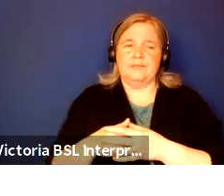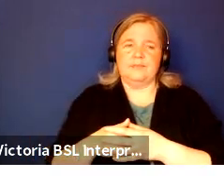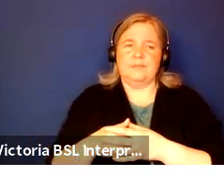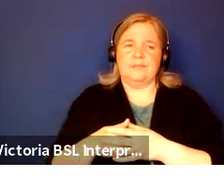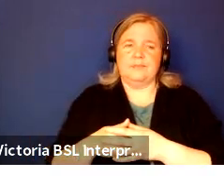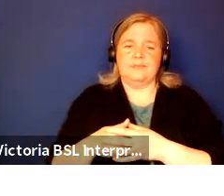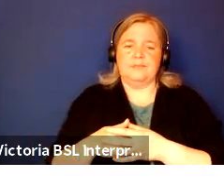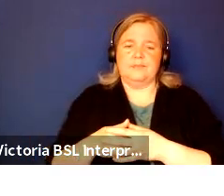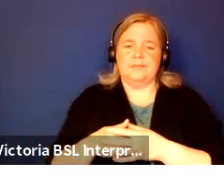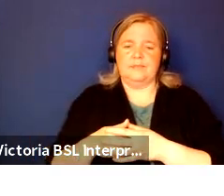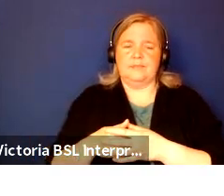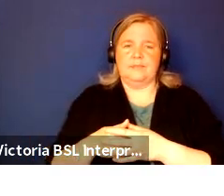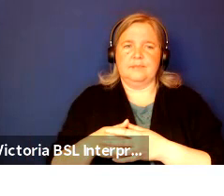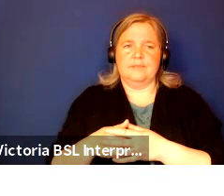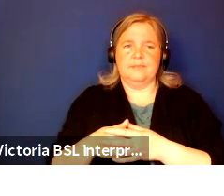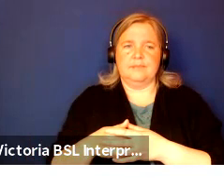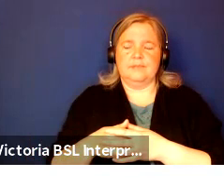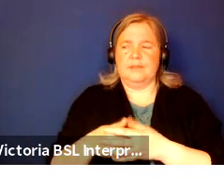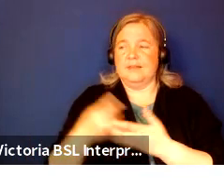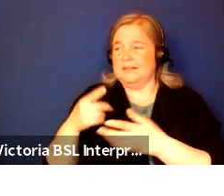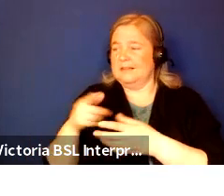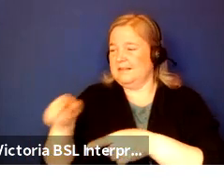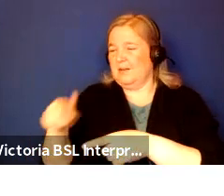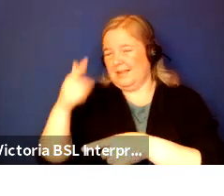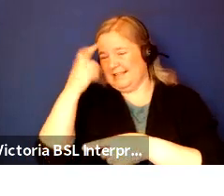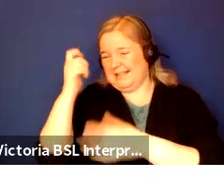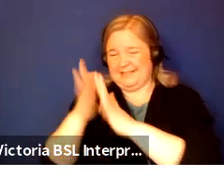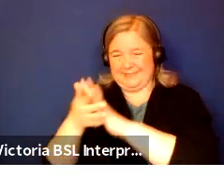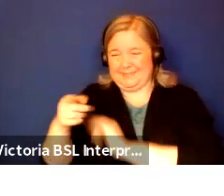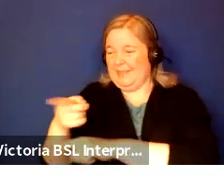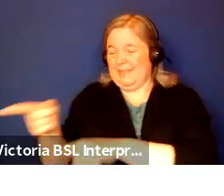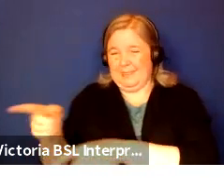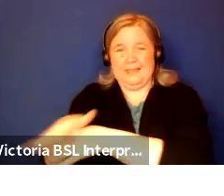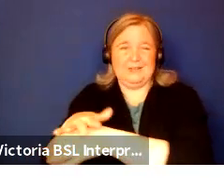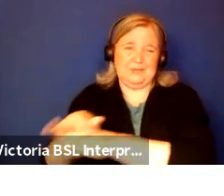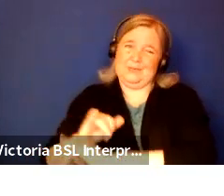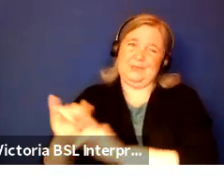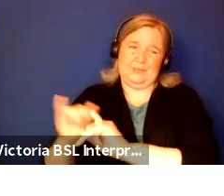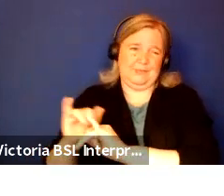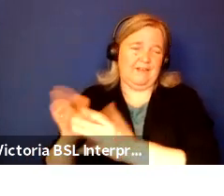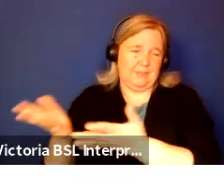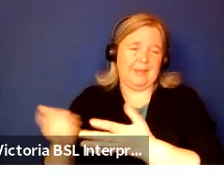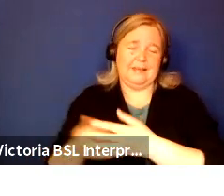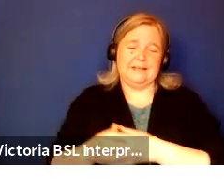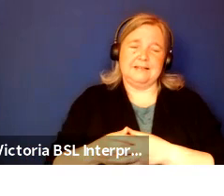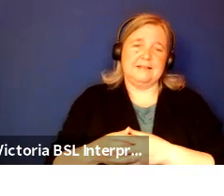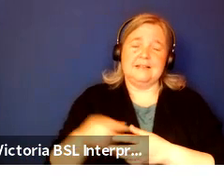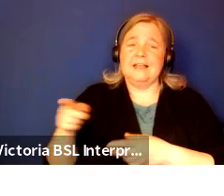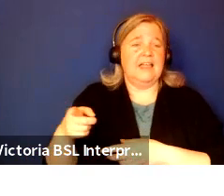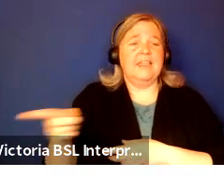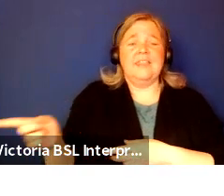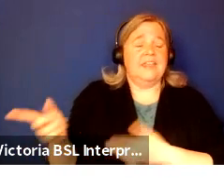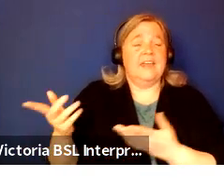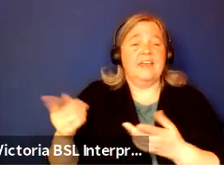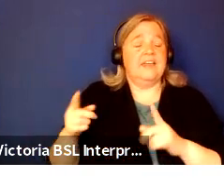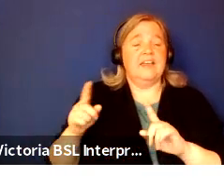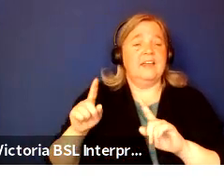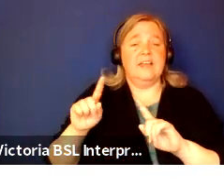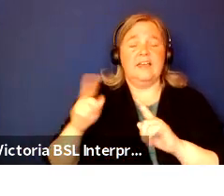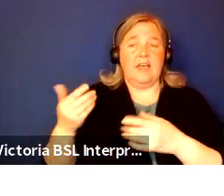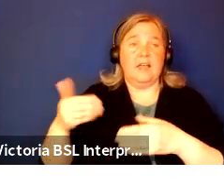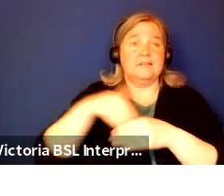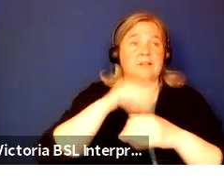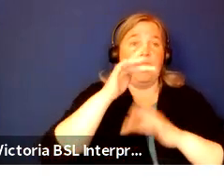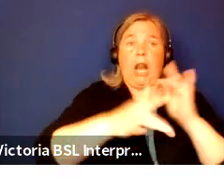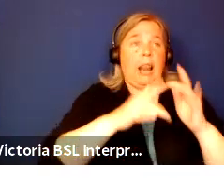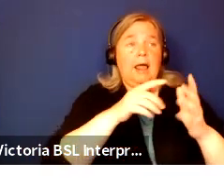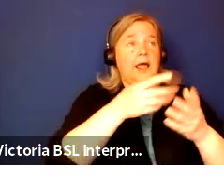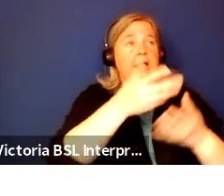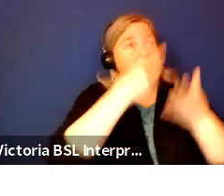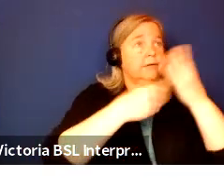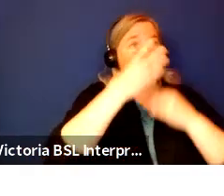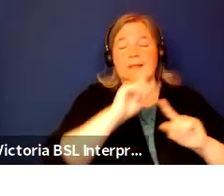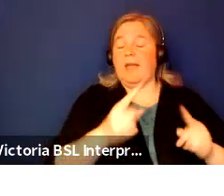a very bad situation, they cannot join the school and others also.